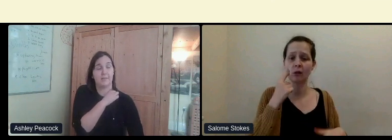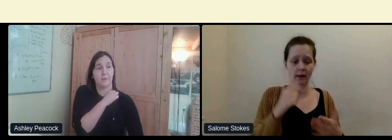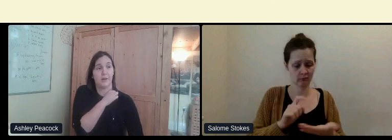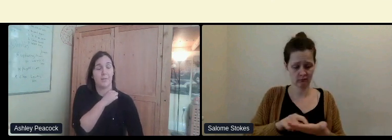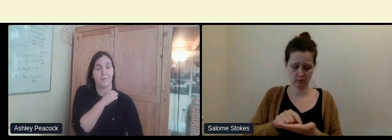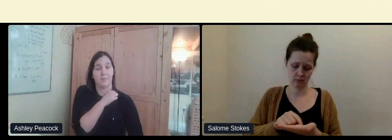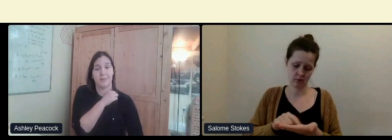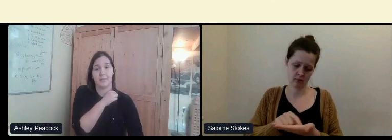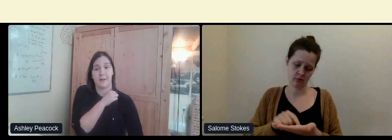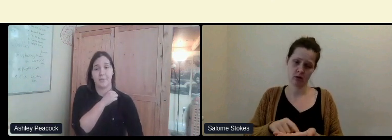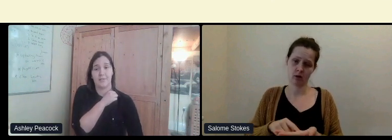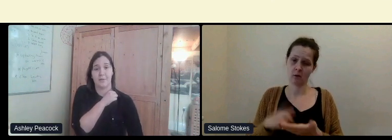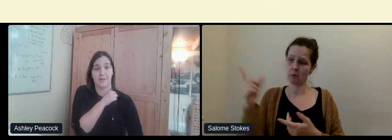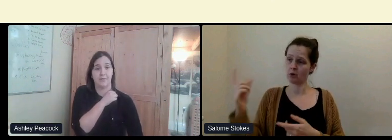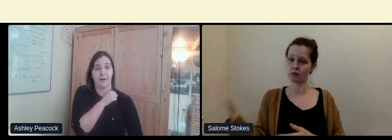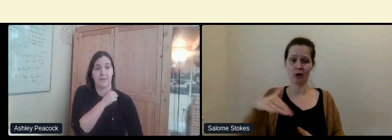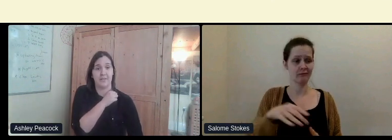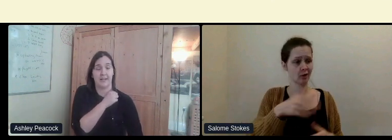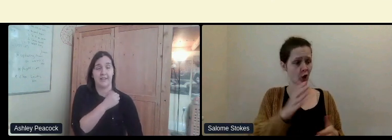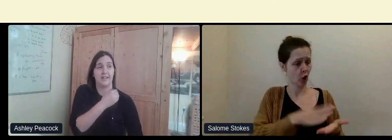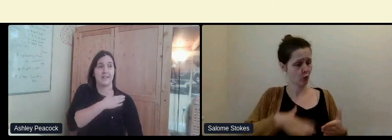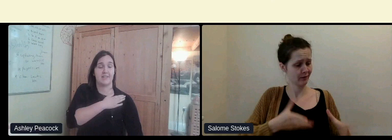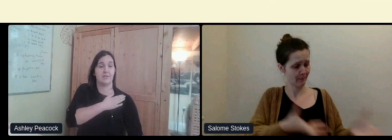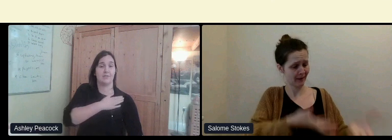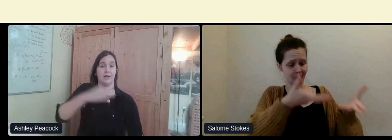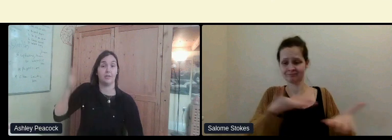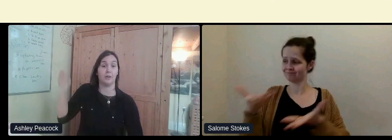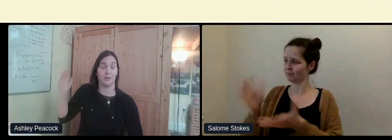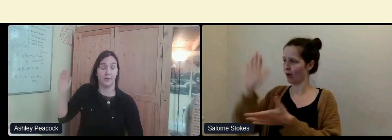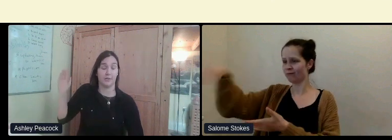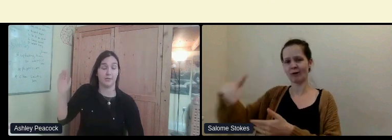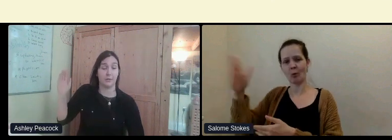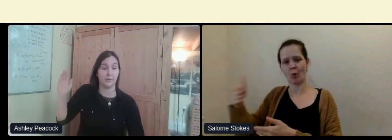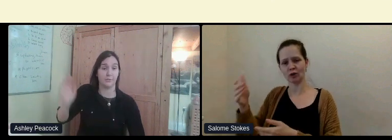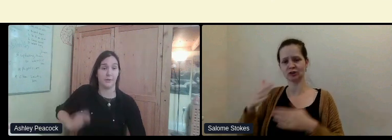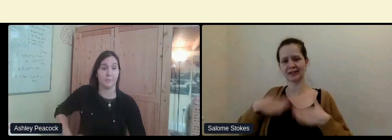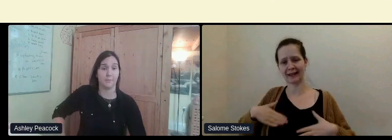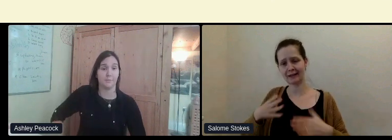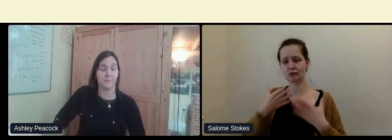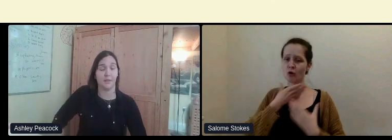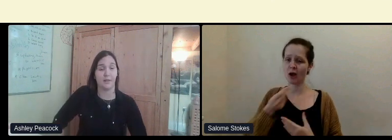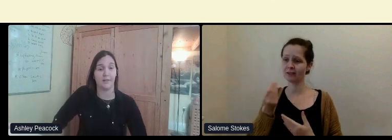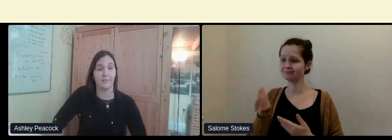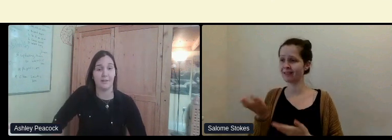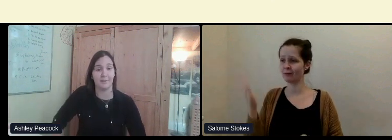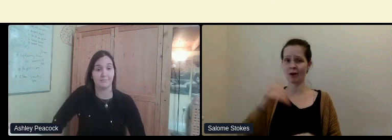fold it up, bring it back within 24 hours and that takes off a lot of load from life admin.